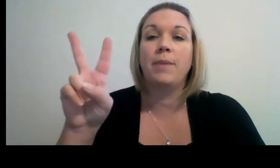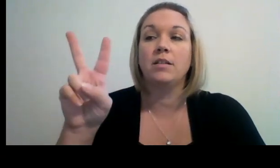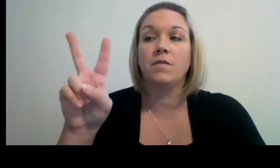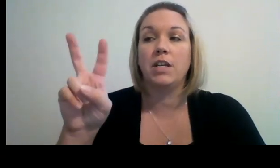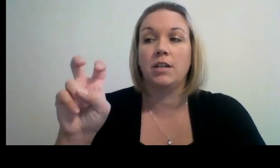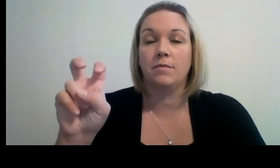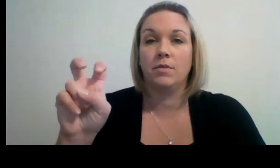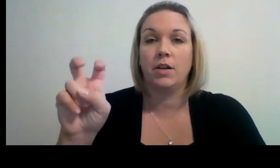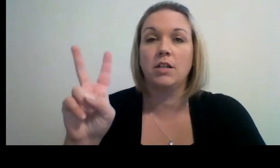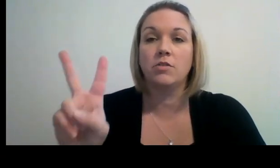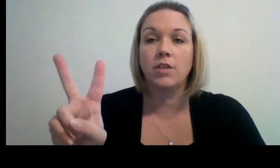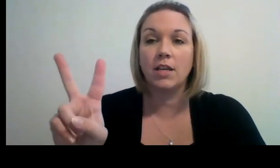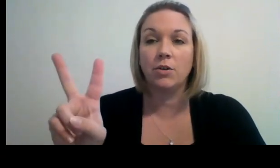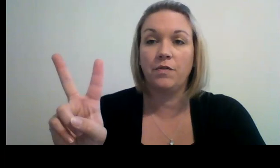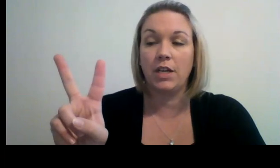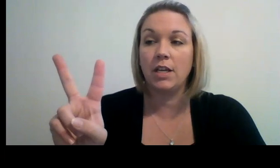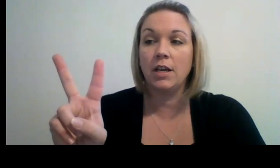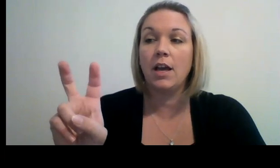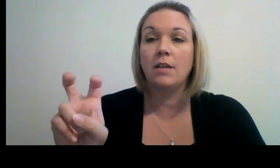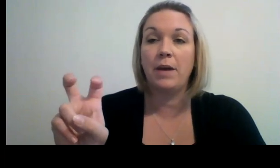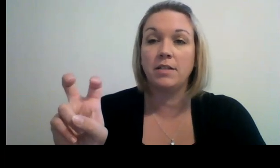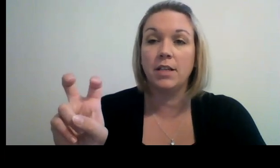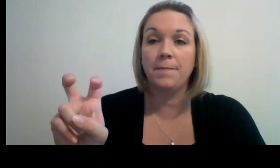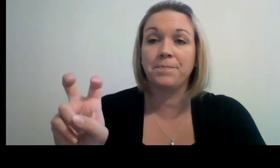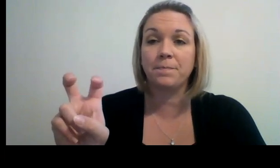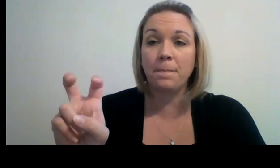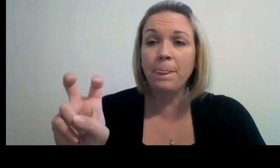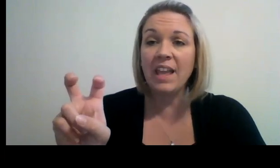bent "v". Okay, so take your v and bend it